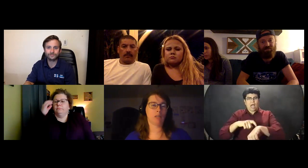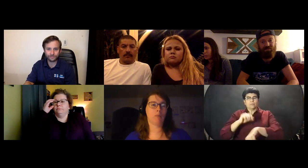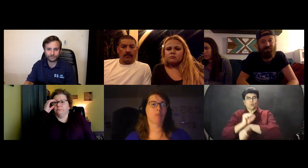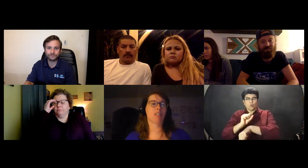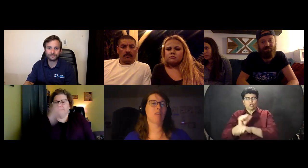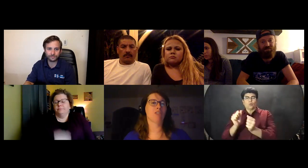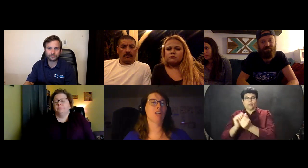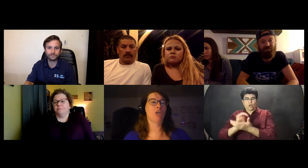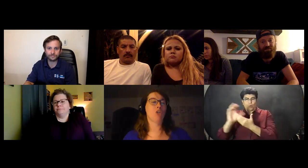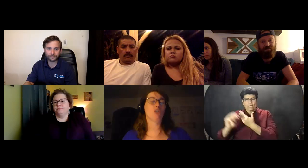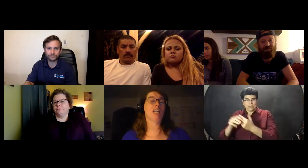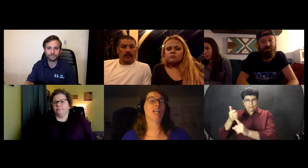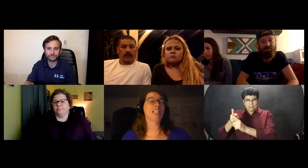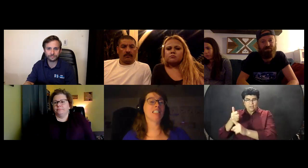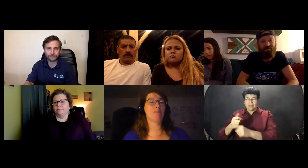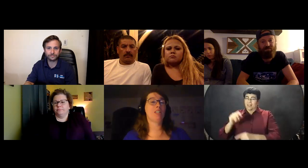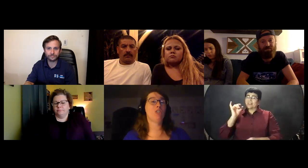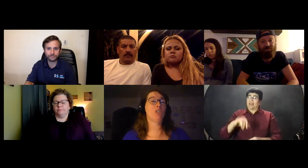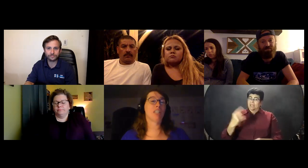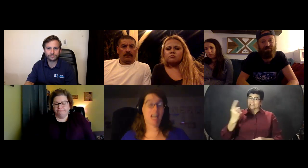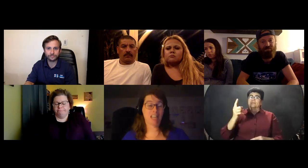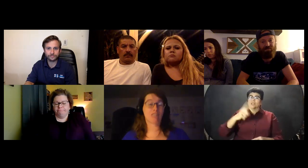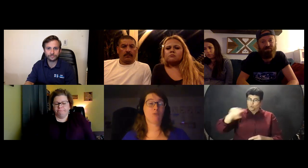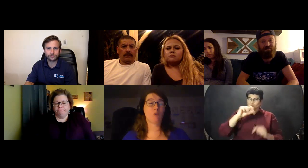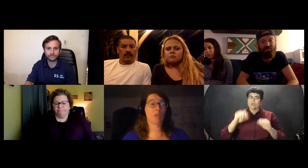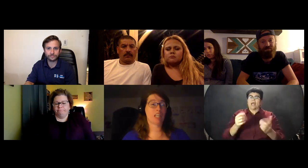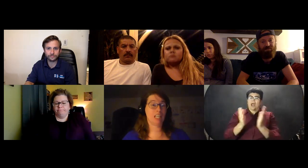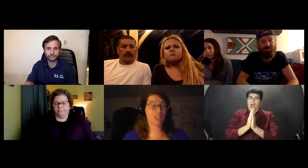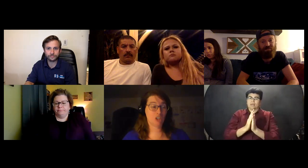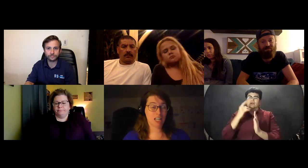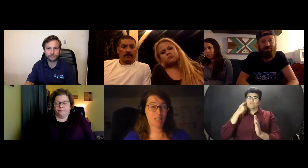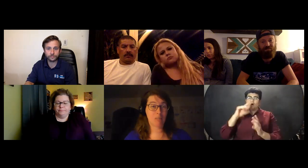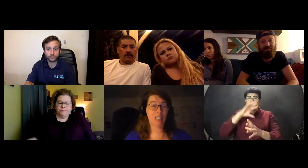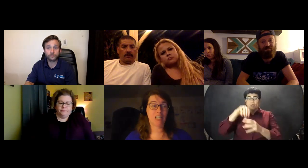themselves so that is something you can